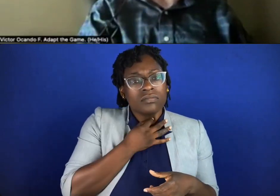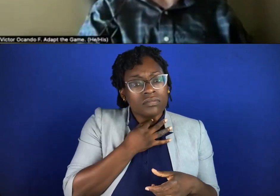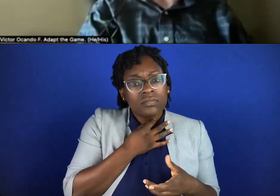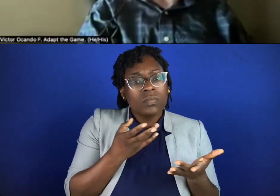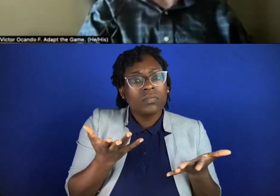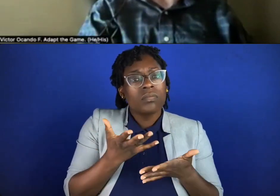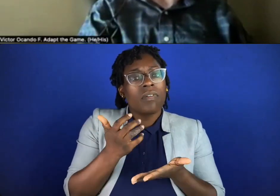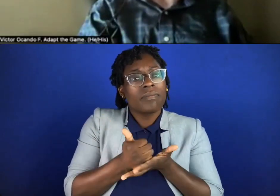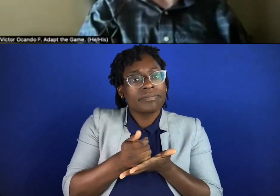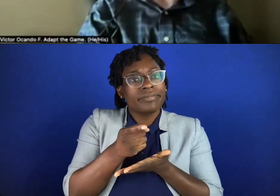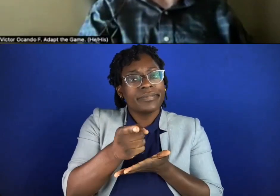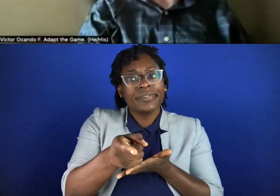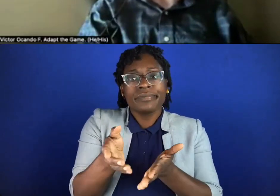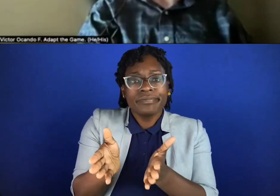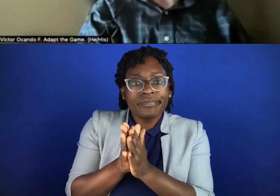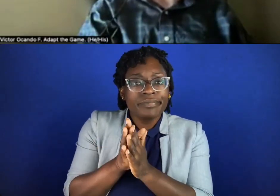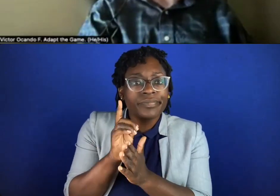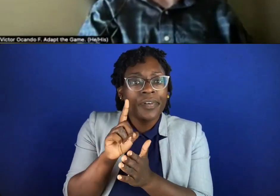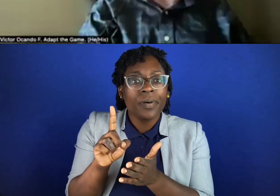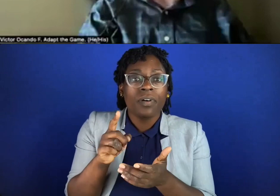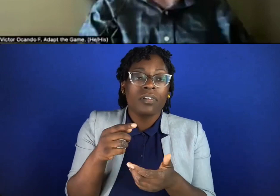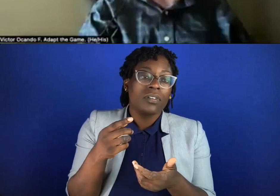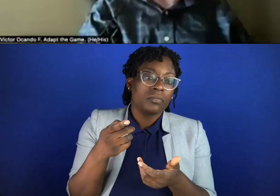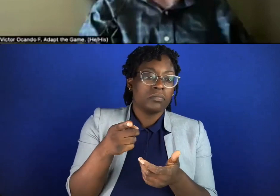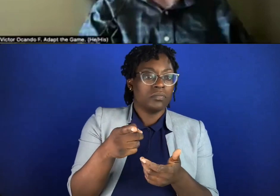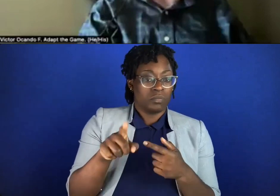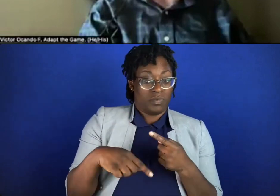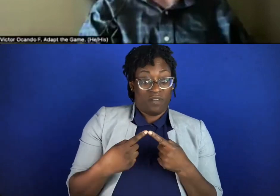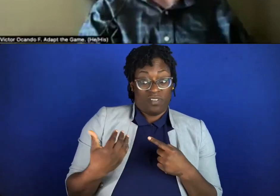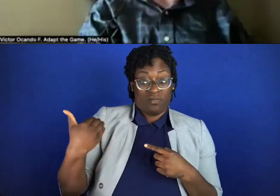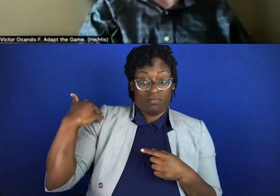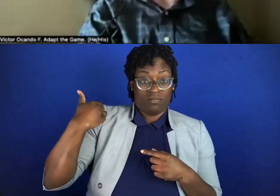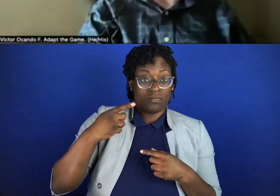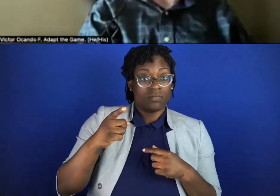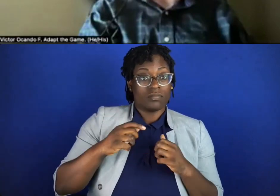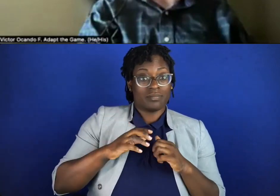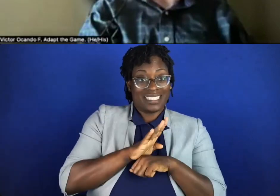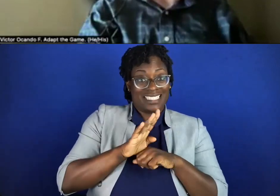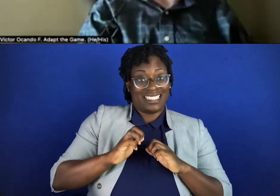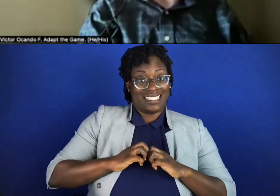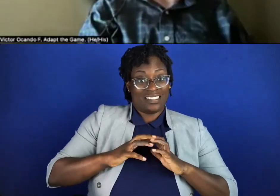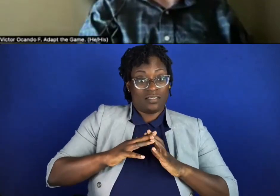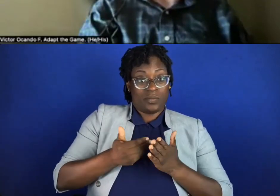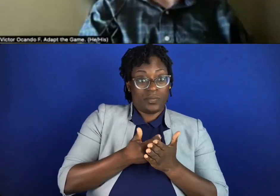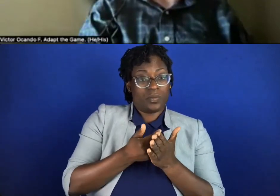you’ve asked for when you’ve started this business or even the help, you’re getting